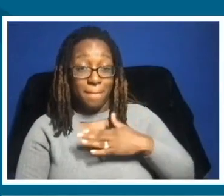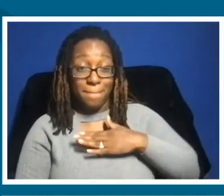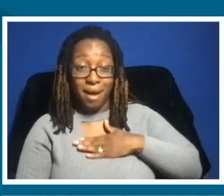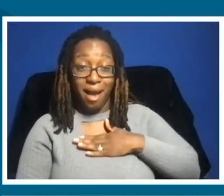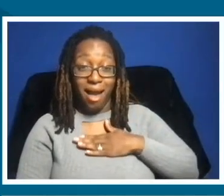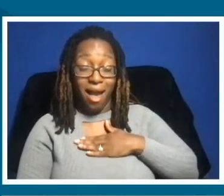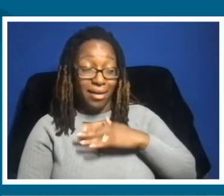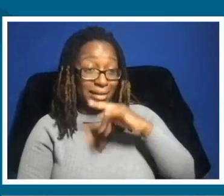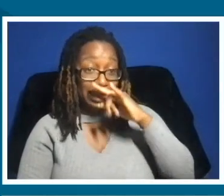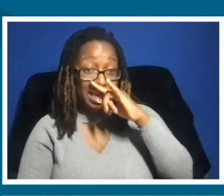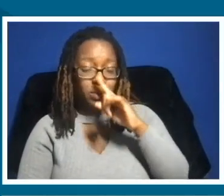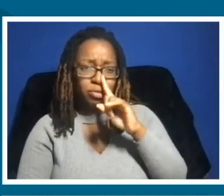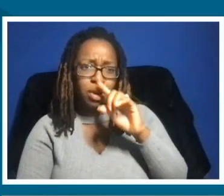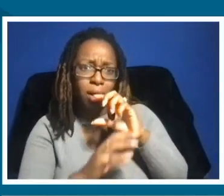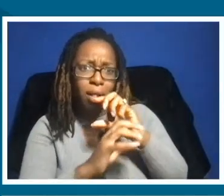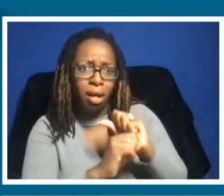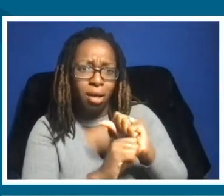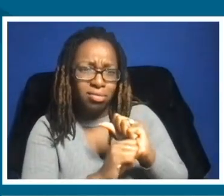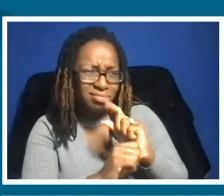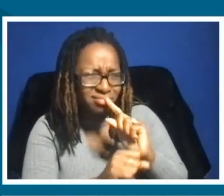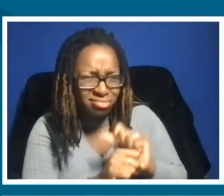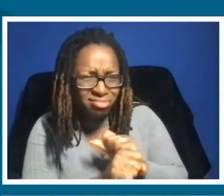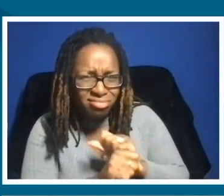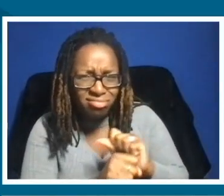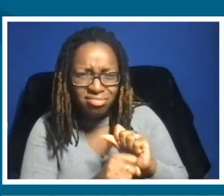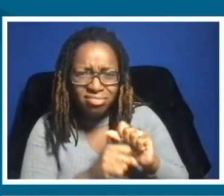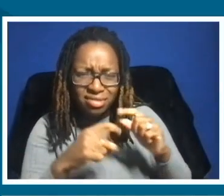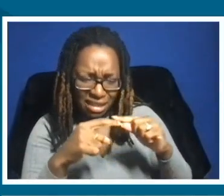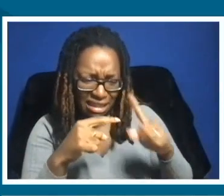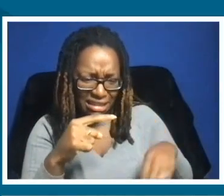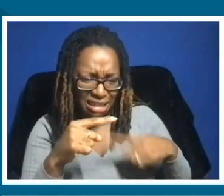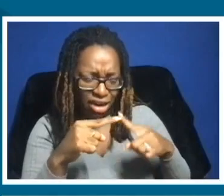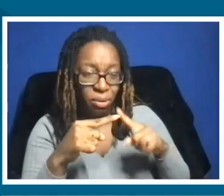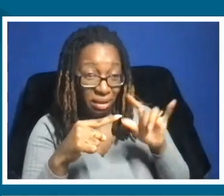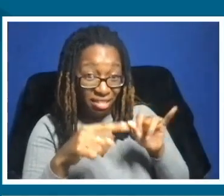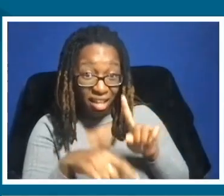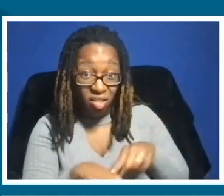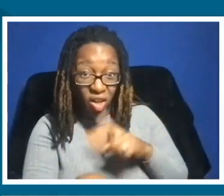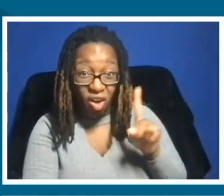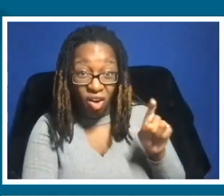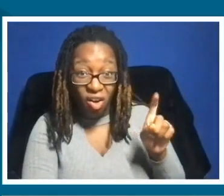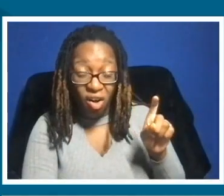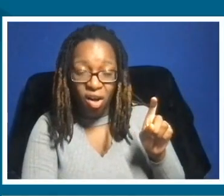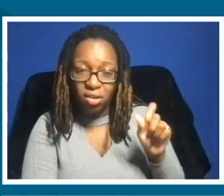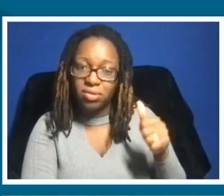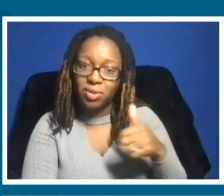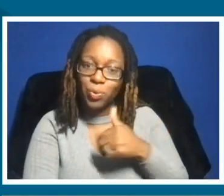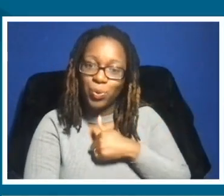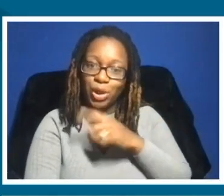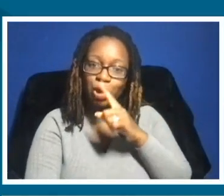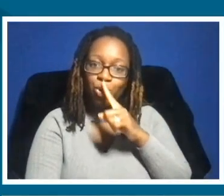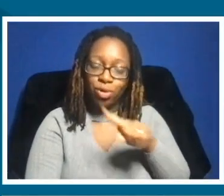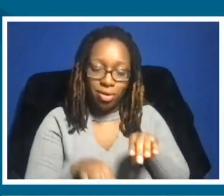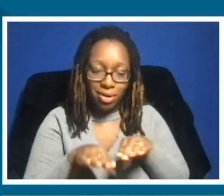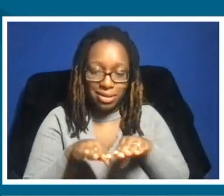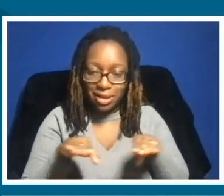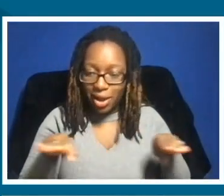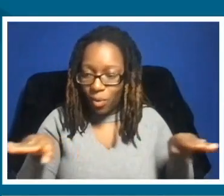and they you know we're getting down on the sidewalk too and um you know saying like well does that